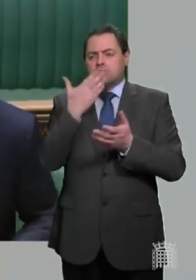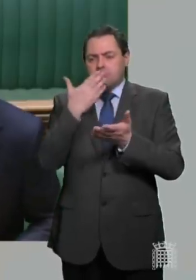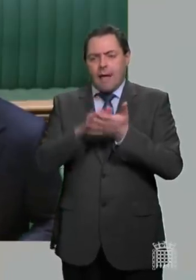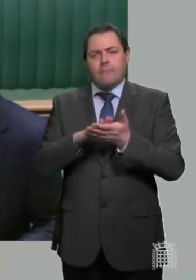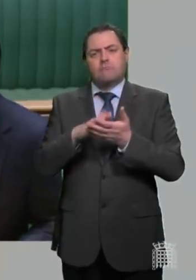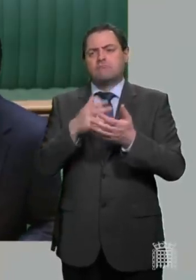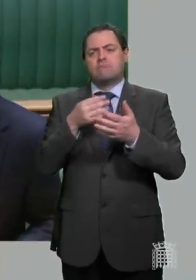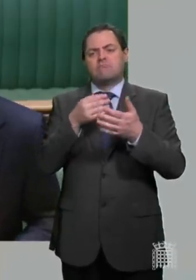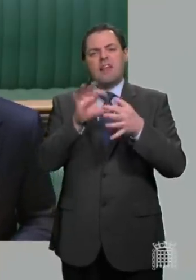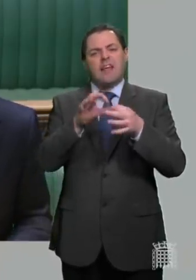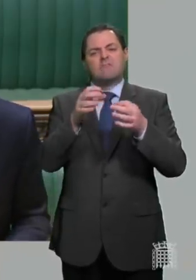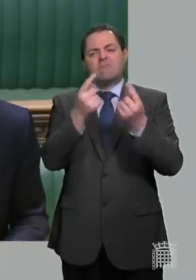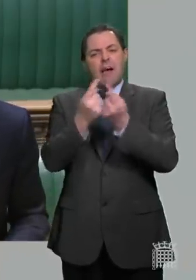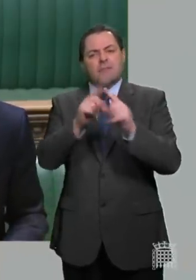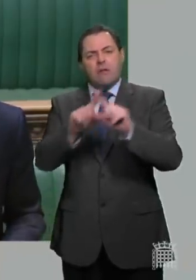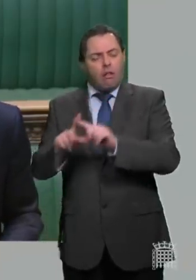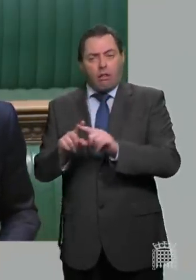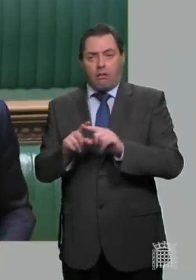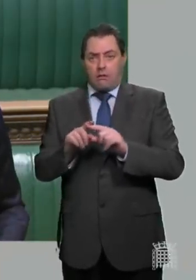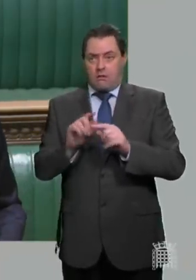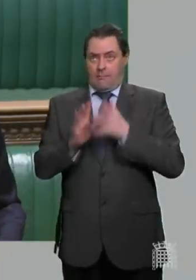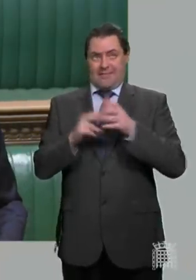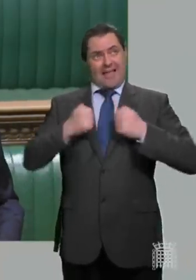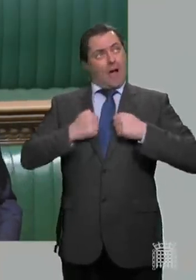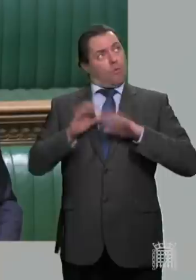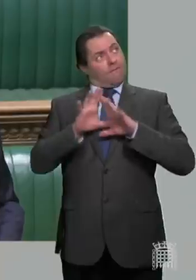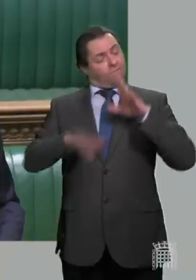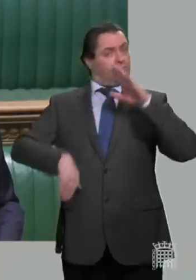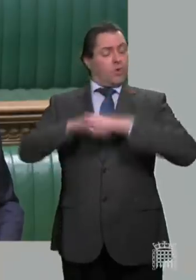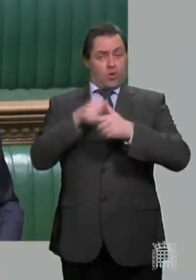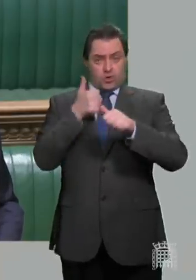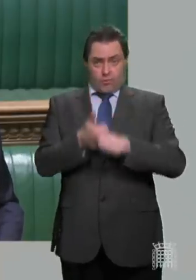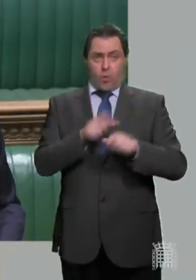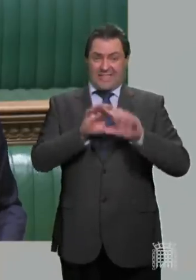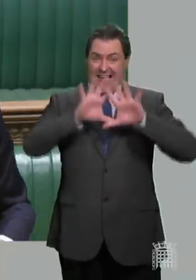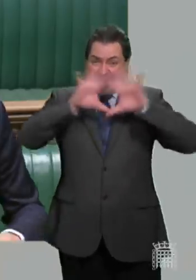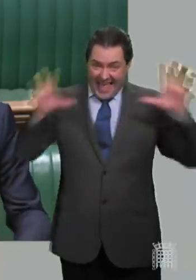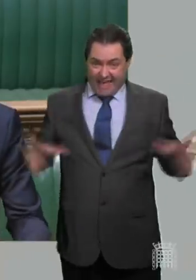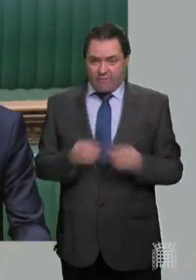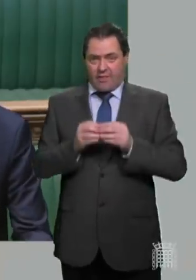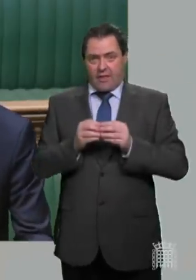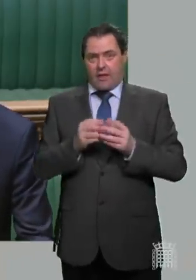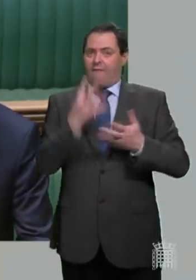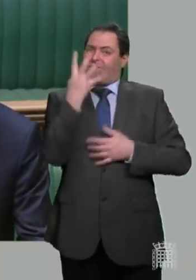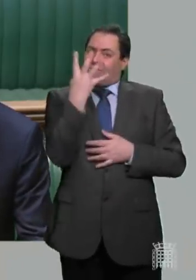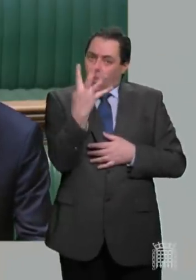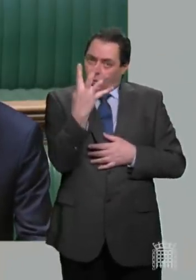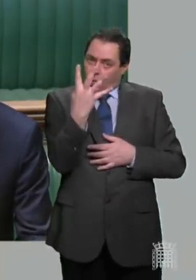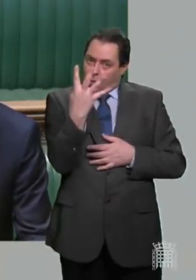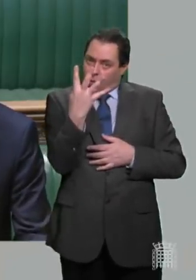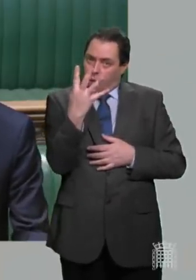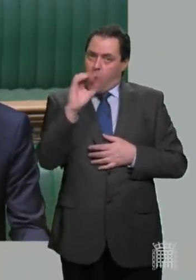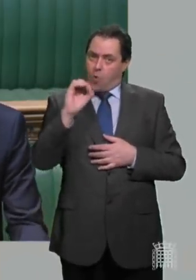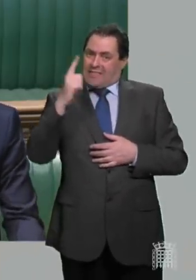total fiscal support from this Government over this year and next amounts to £407 billion.